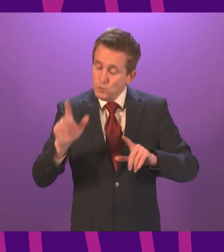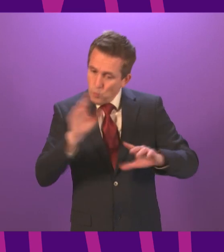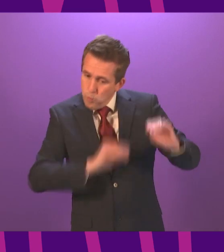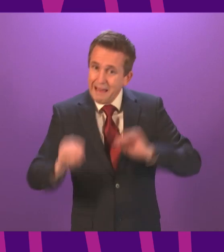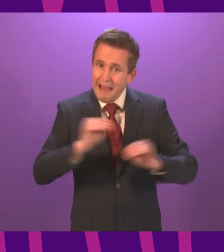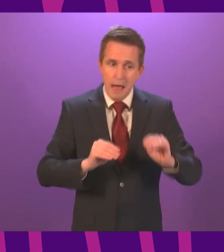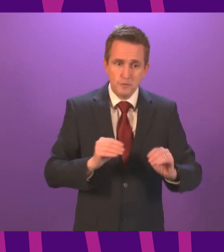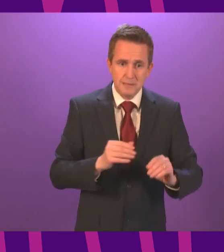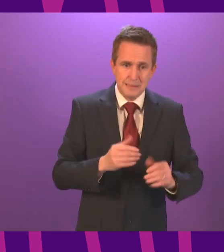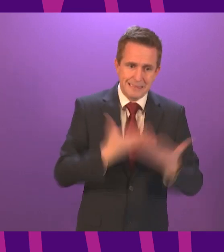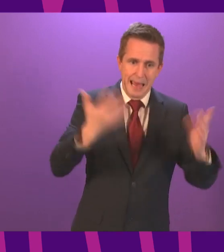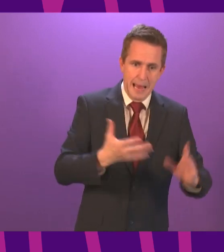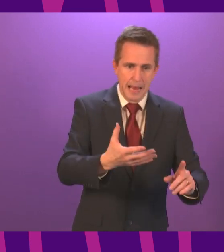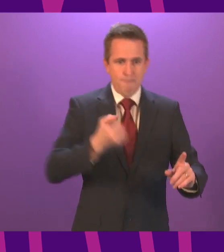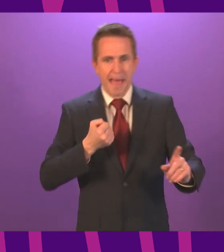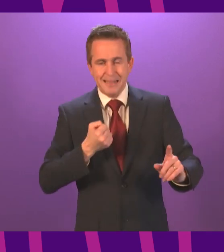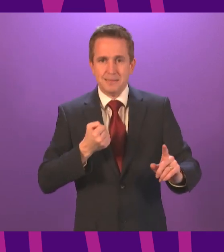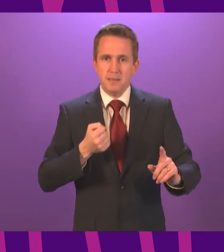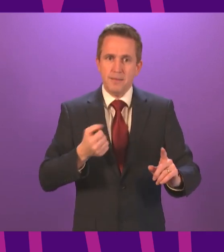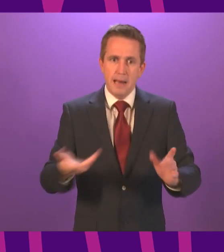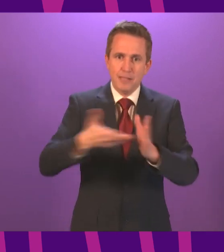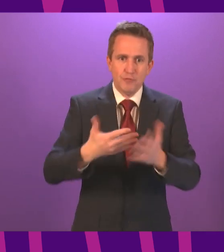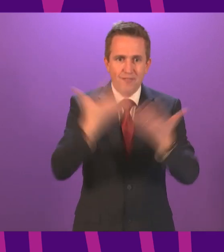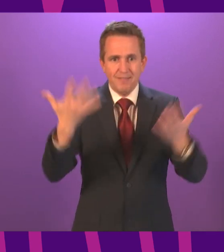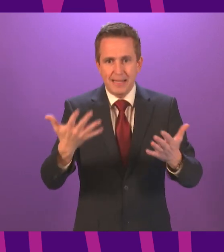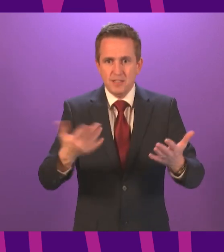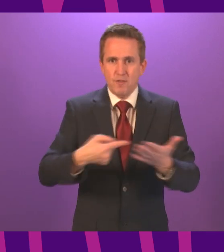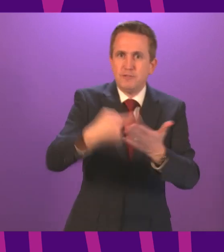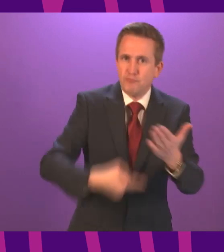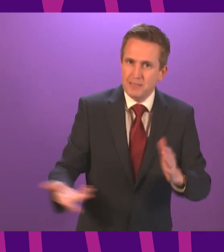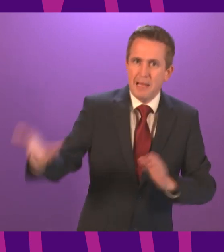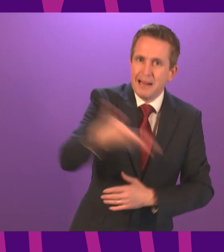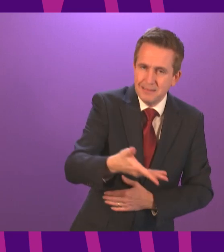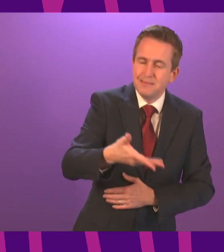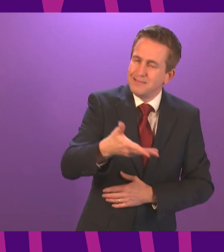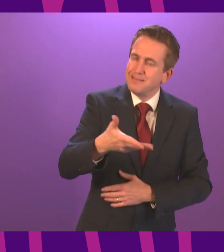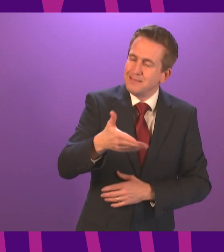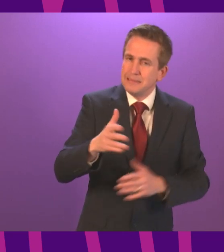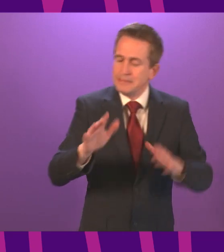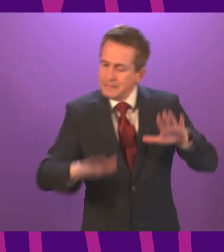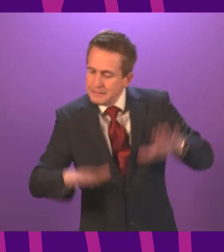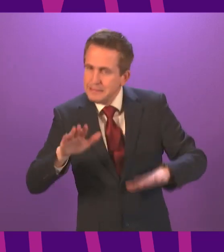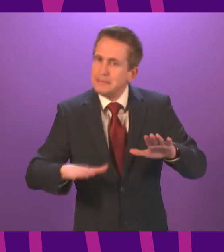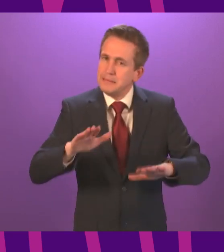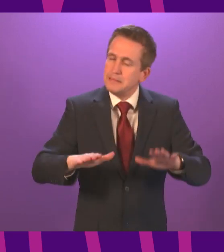to have a degree of normality over Christmas, but I do not want to have to announce, or